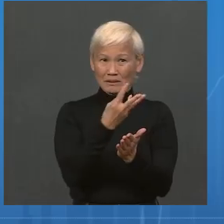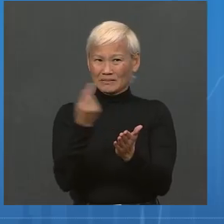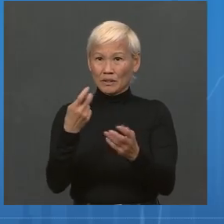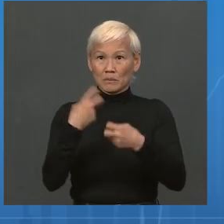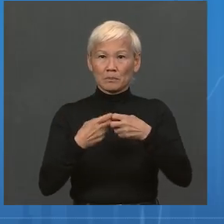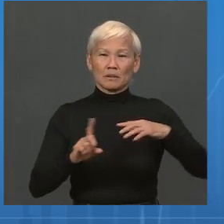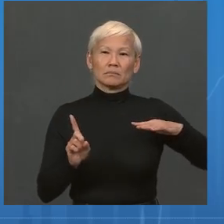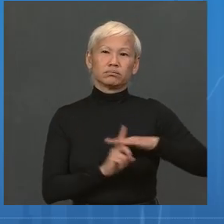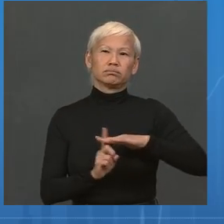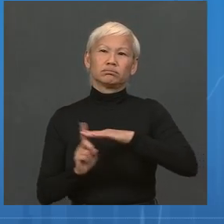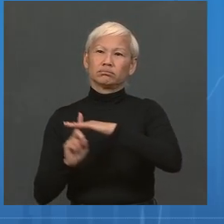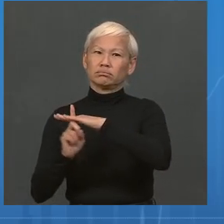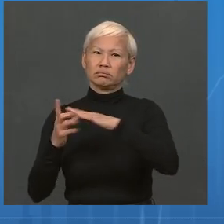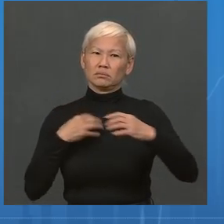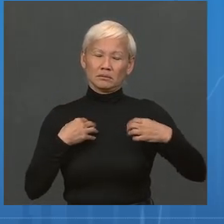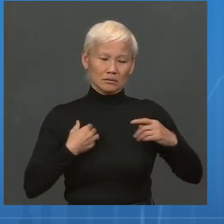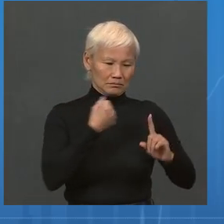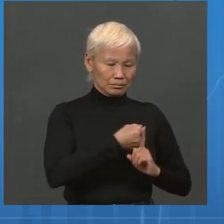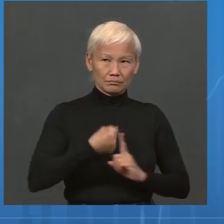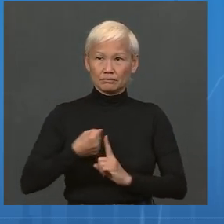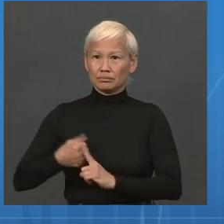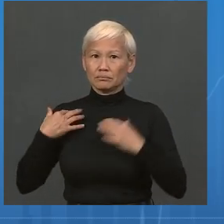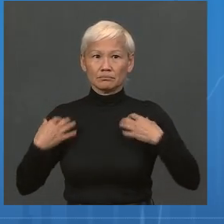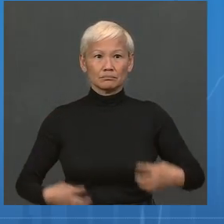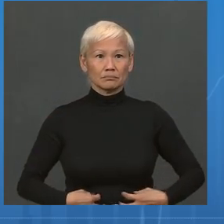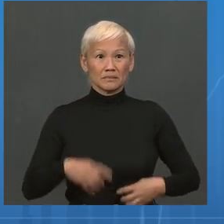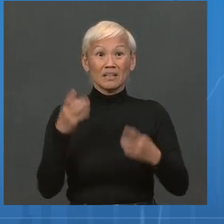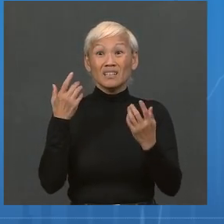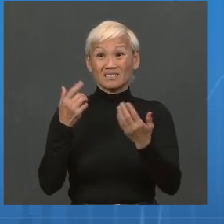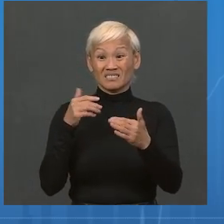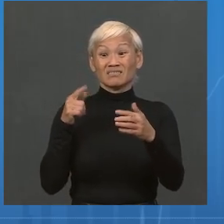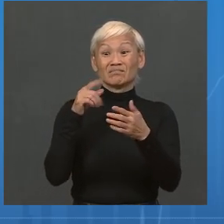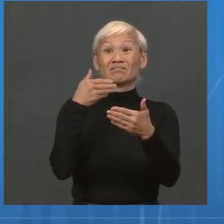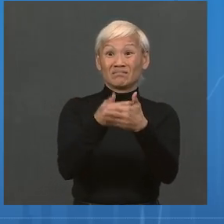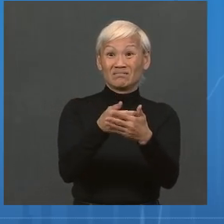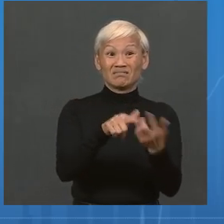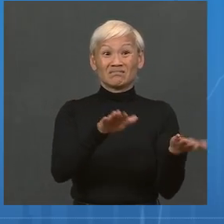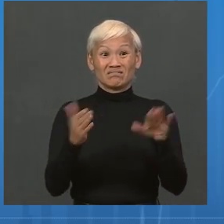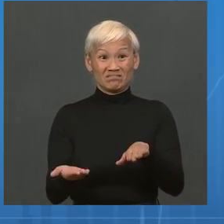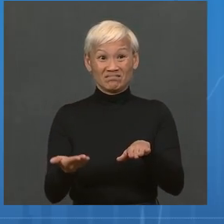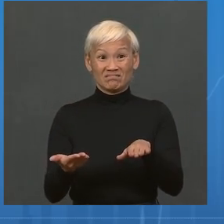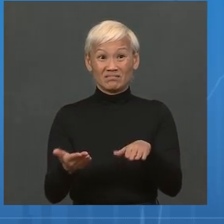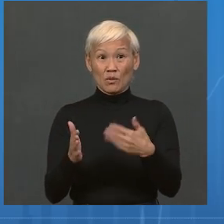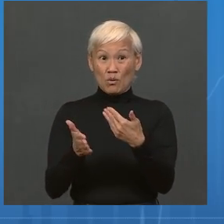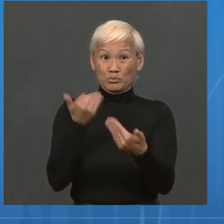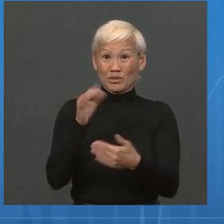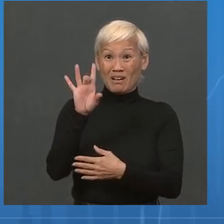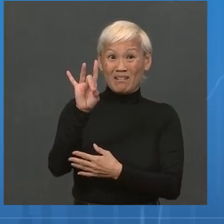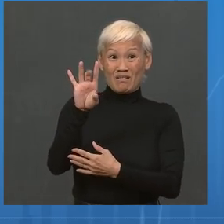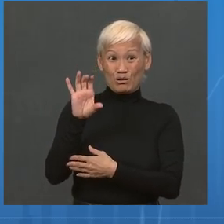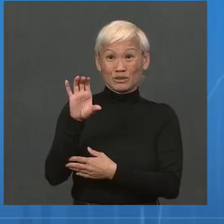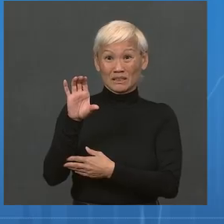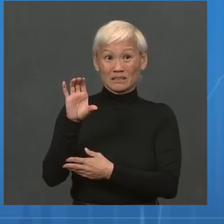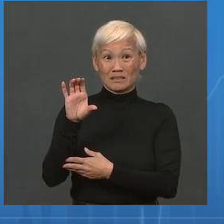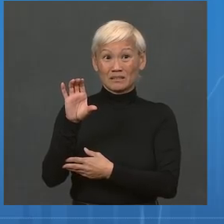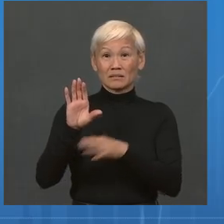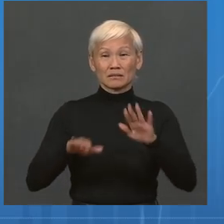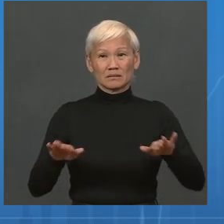with total deaths, as mentioned by Dr. Walensky, of now approaching 800 individuals. Next slide.